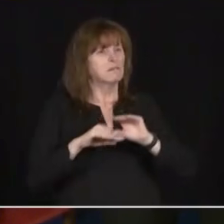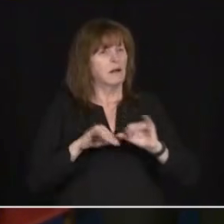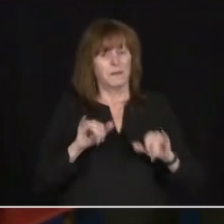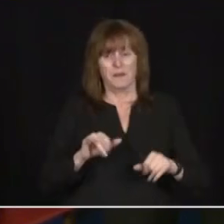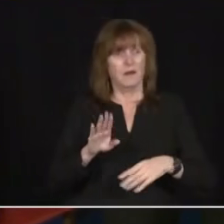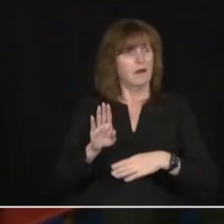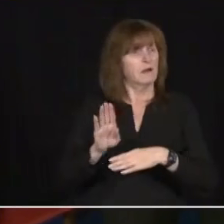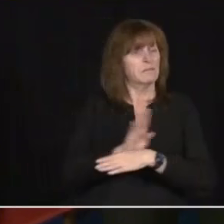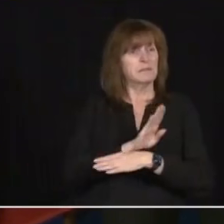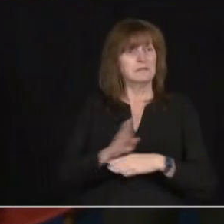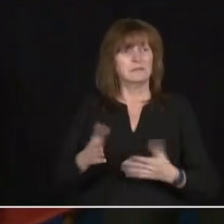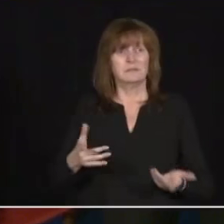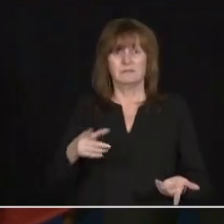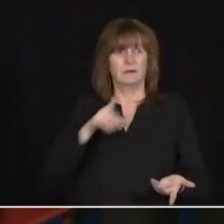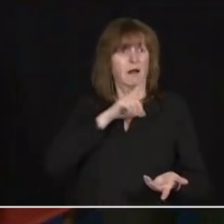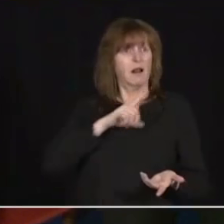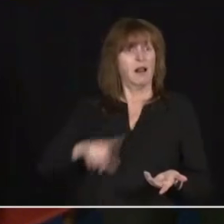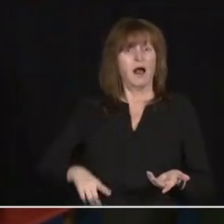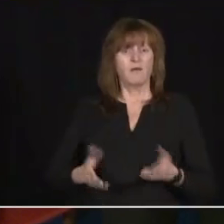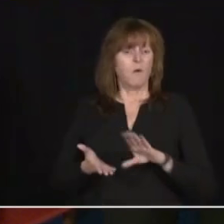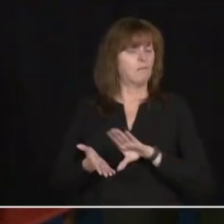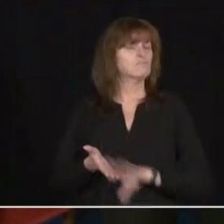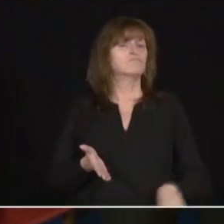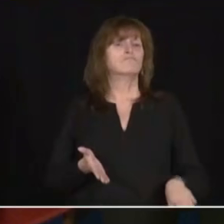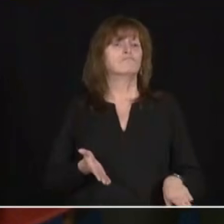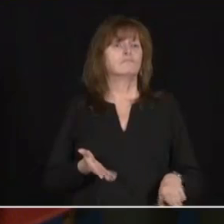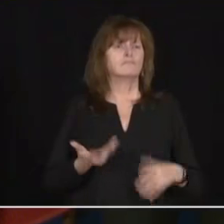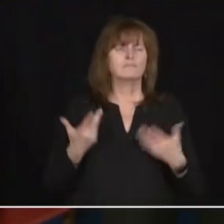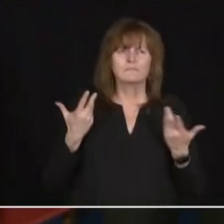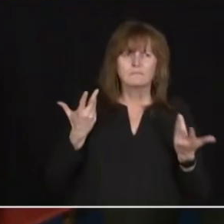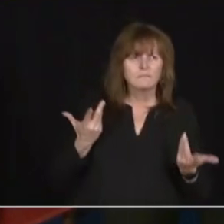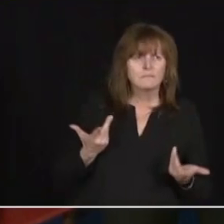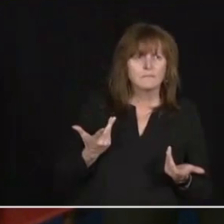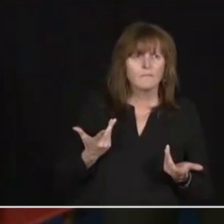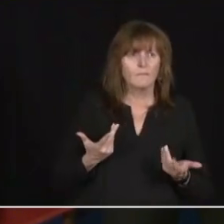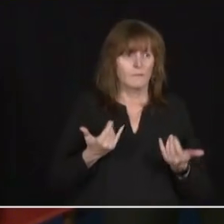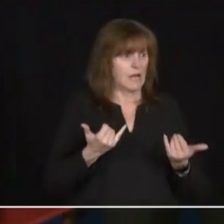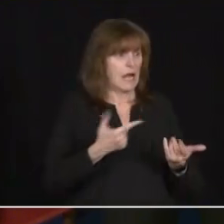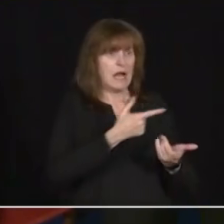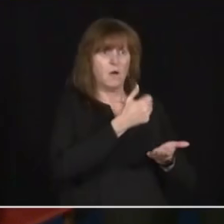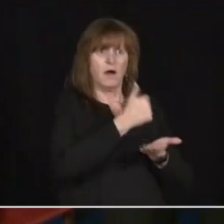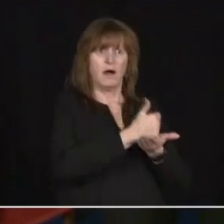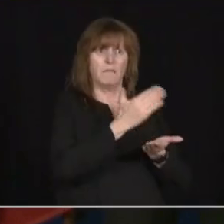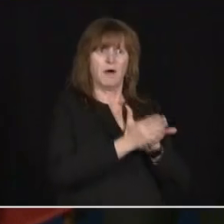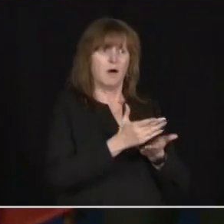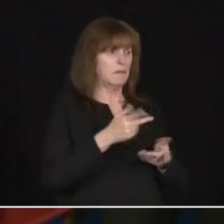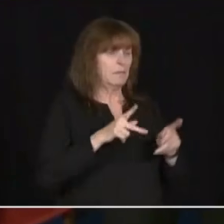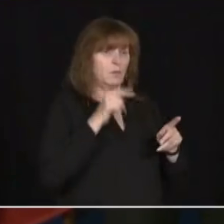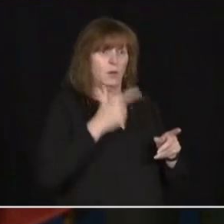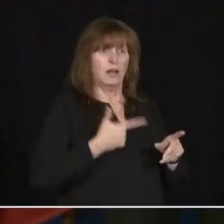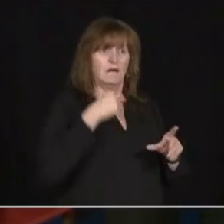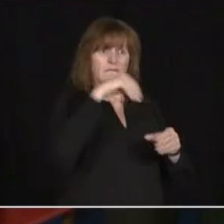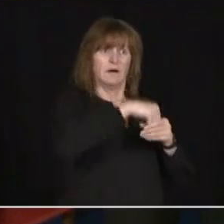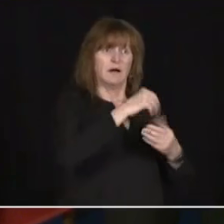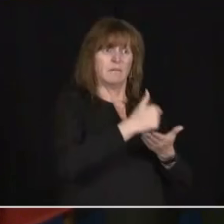rent relief programs since you and I spoke about this last week. If the province has no intention of freezing